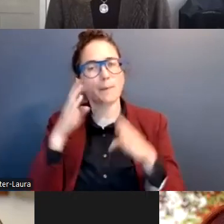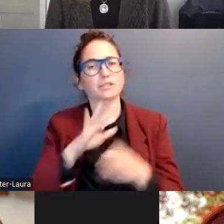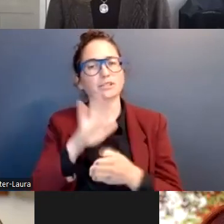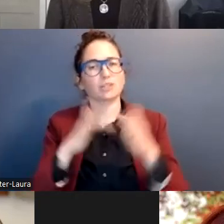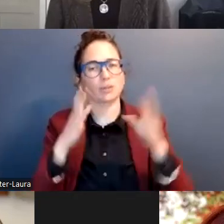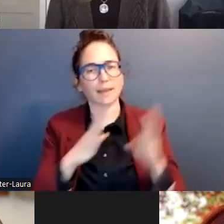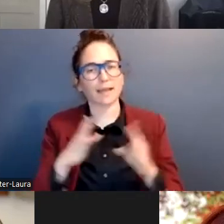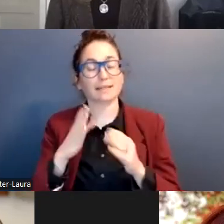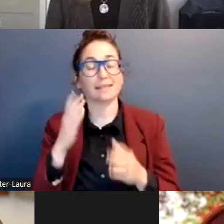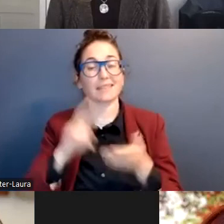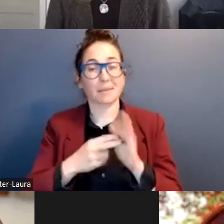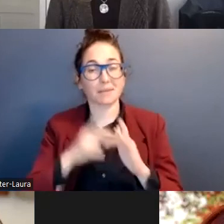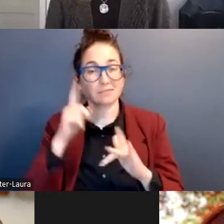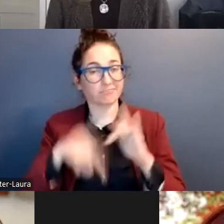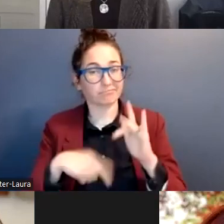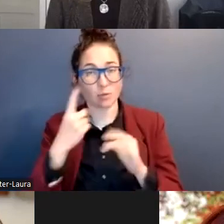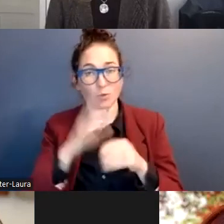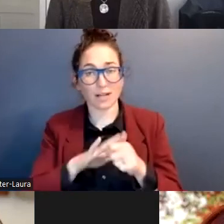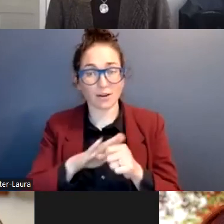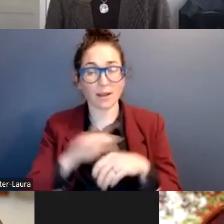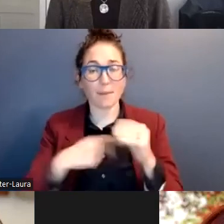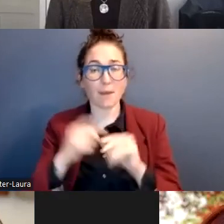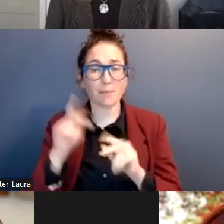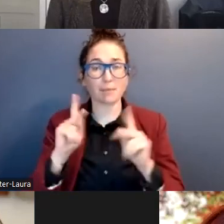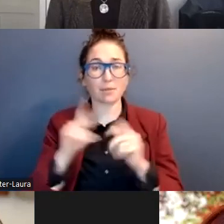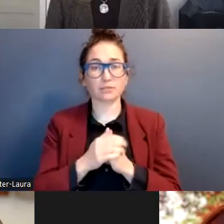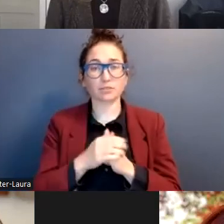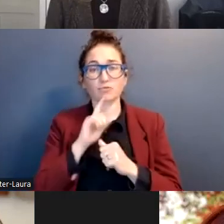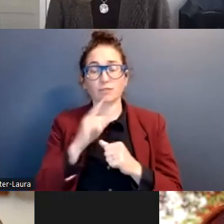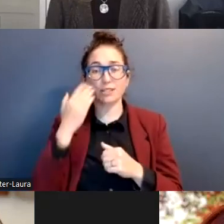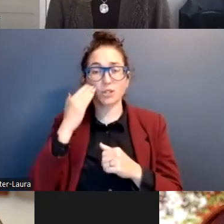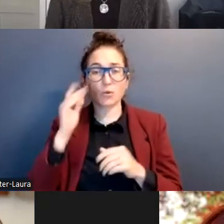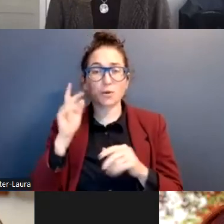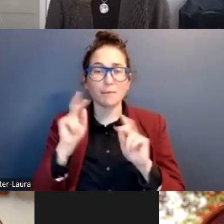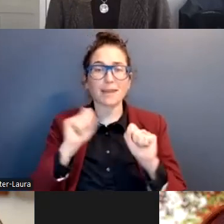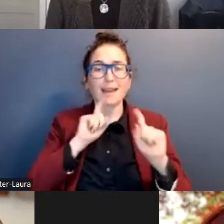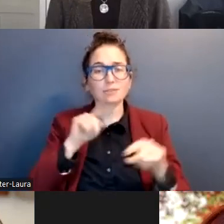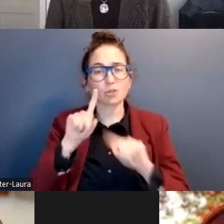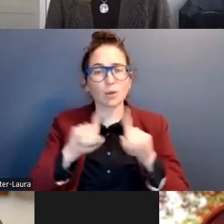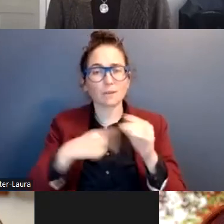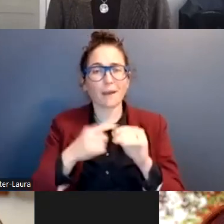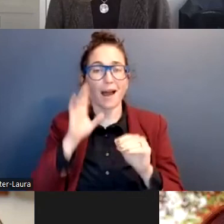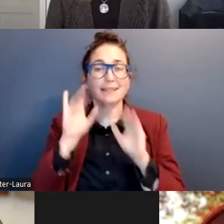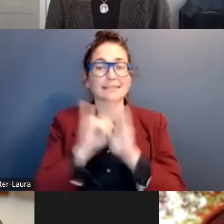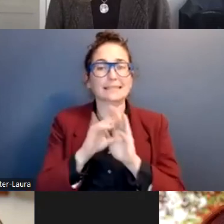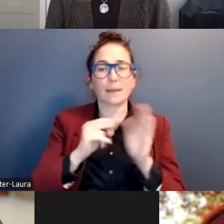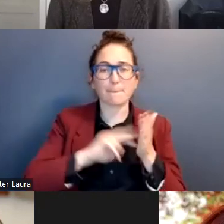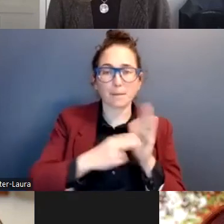area about people that is answered where people answer those questions of identity and purpose and community, and